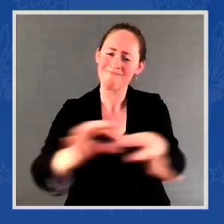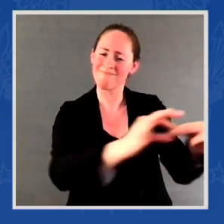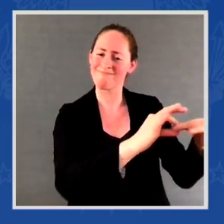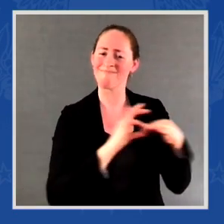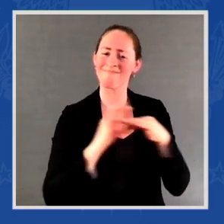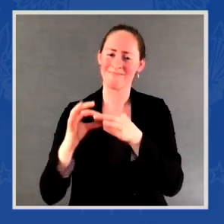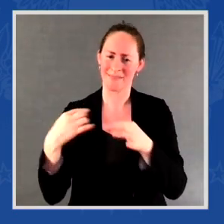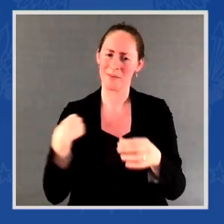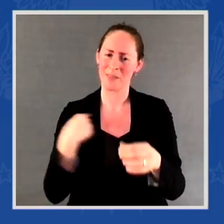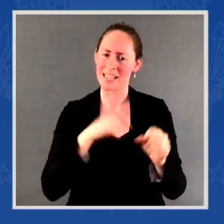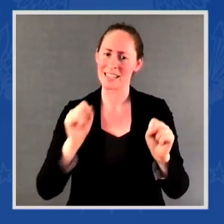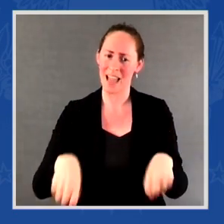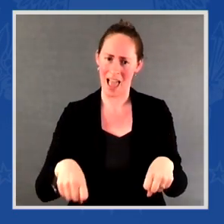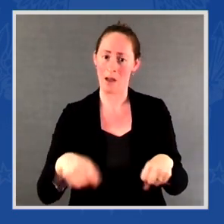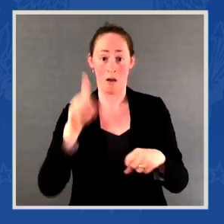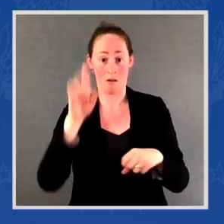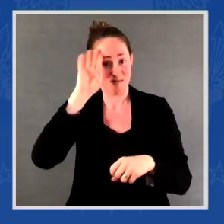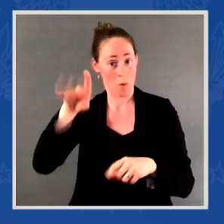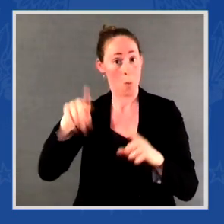I said, one, is restore the soul of America --